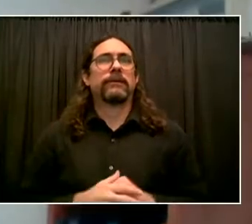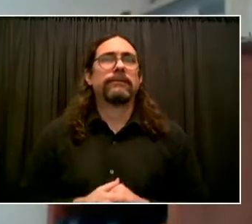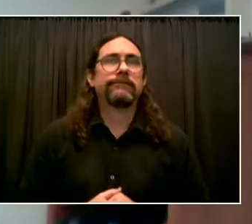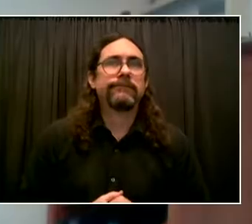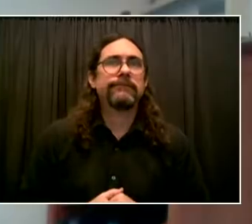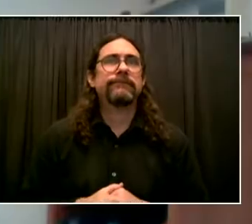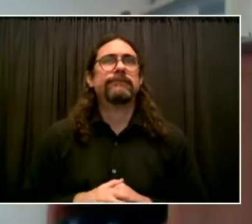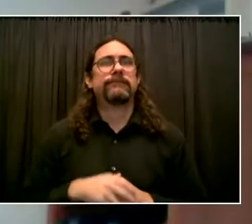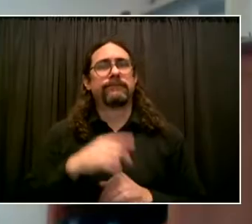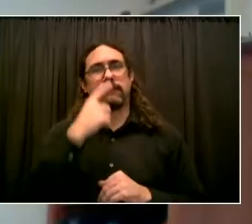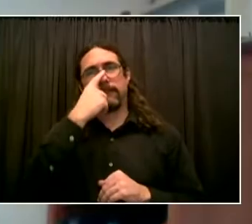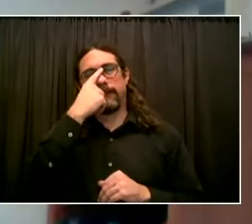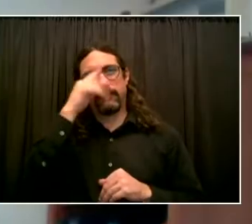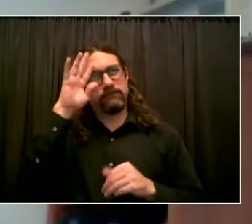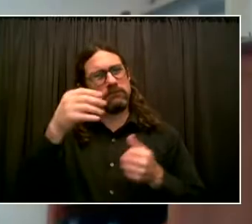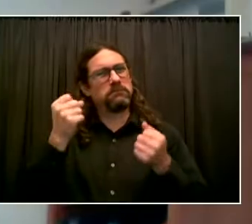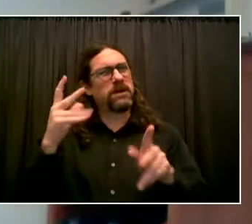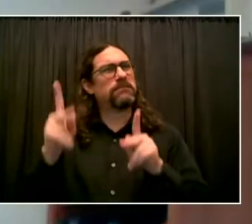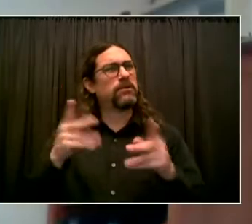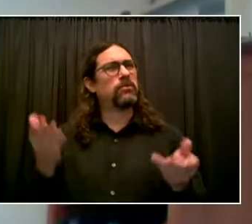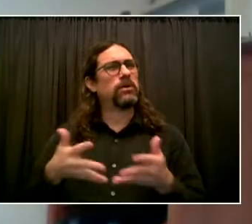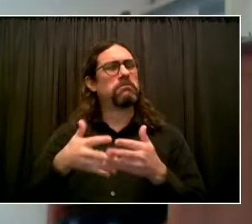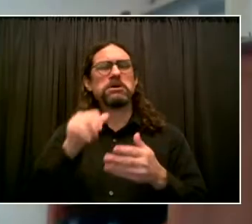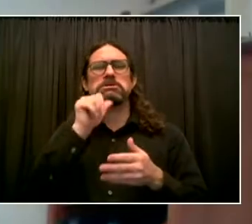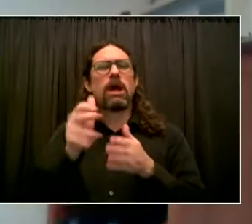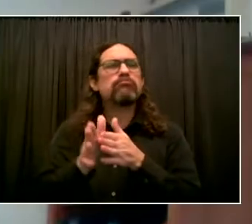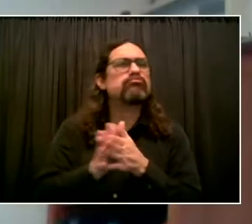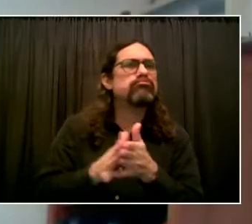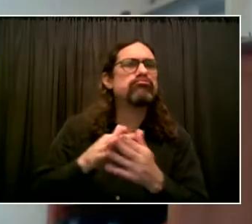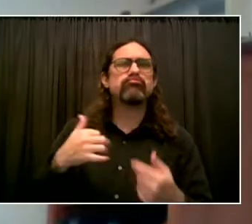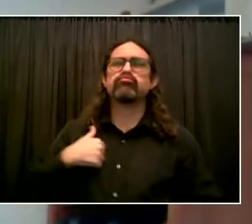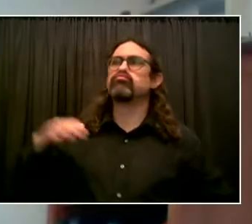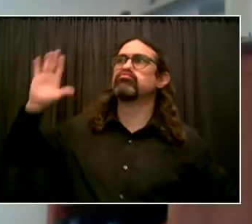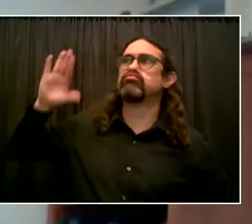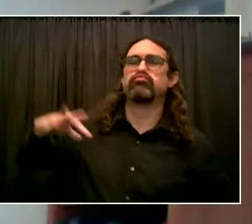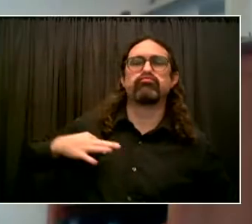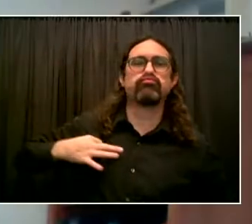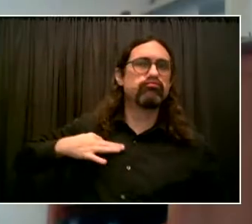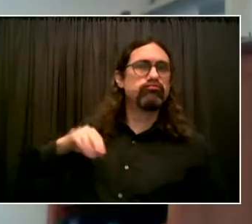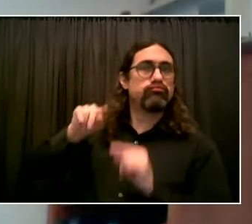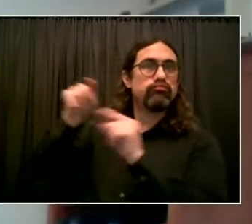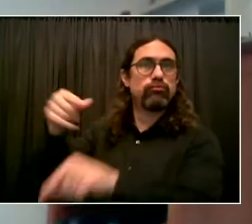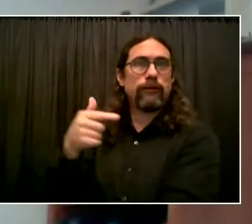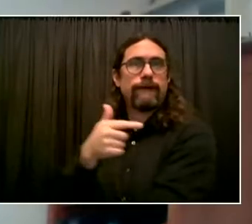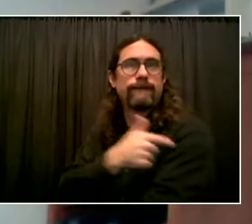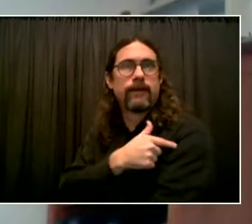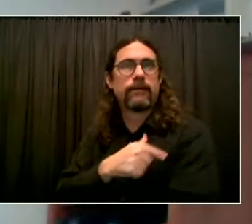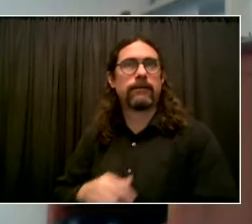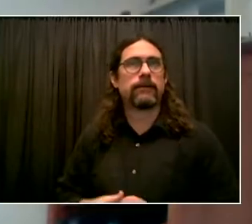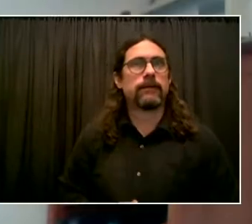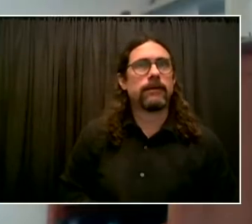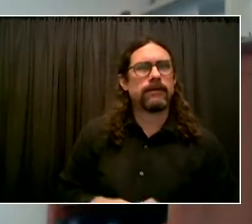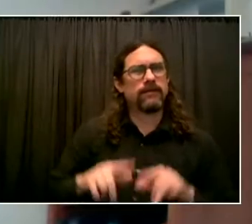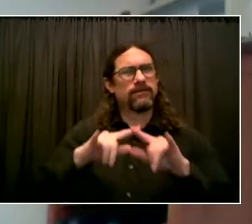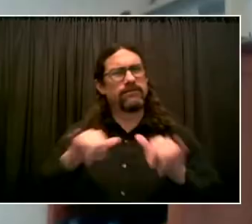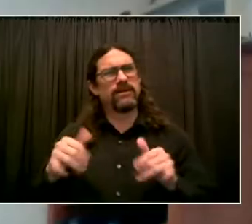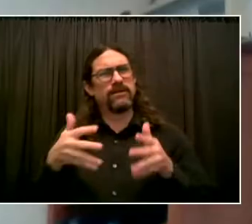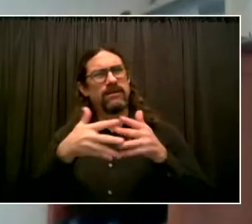WE KNOW THAT NO ONE LIKES TO BE REQUIRED TO DO SOMETHING. WE ALL LIKE TO BE GIVEN OUR